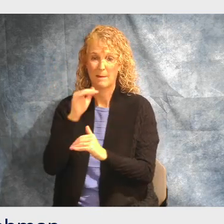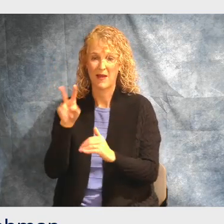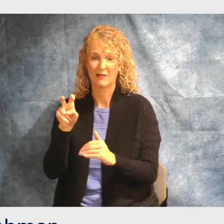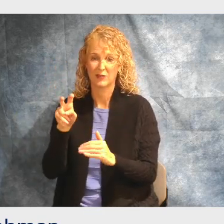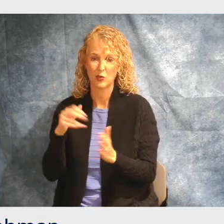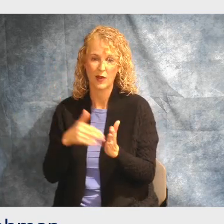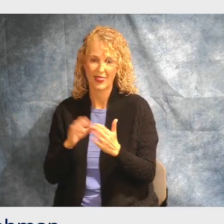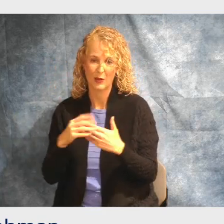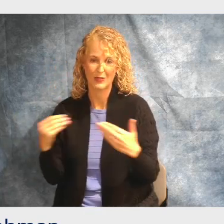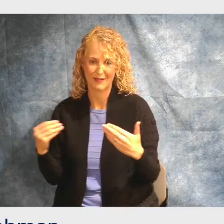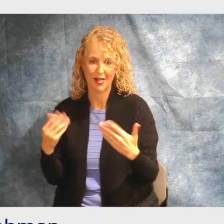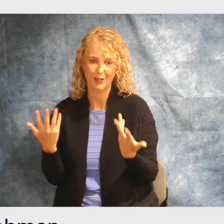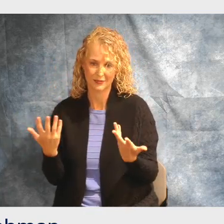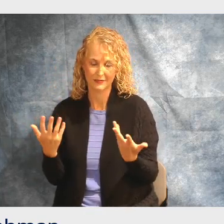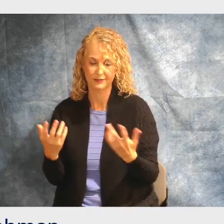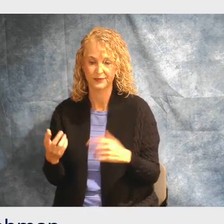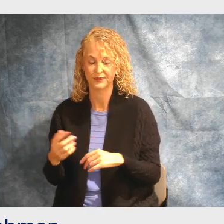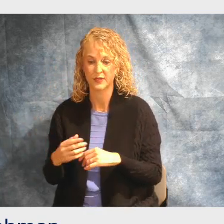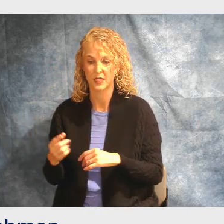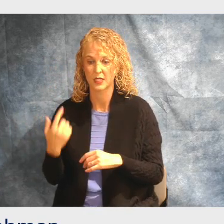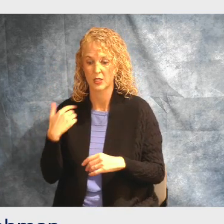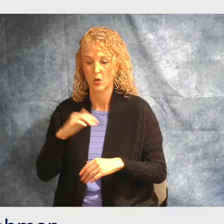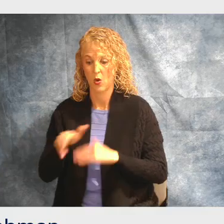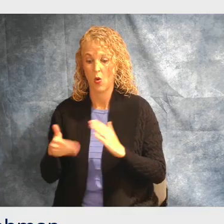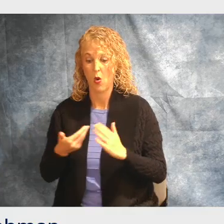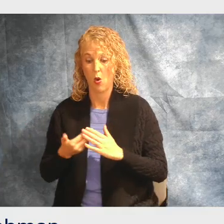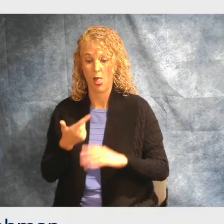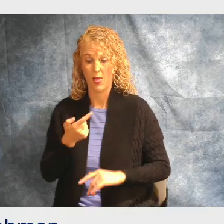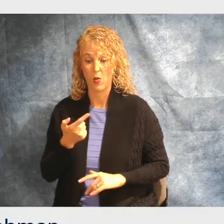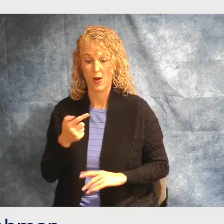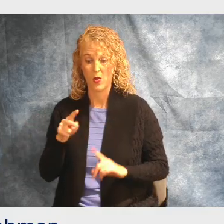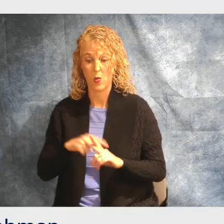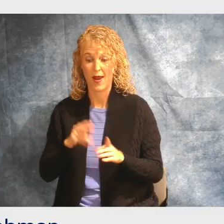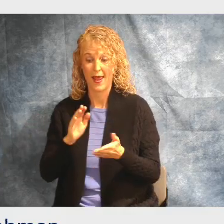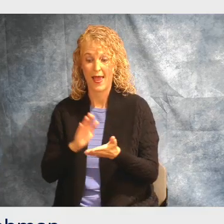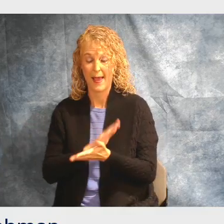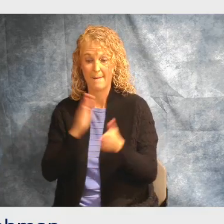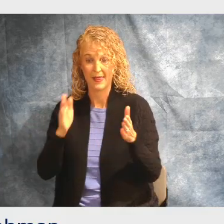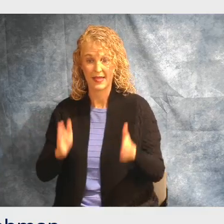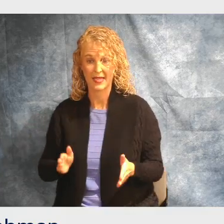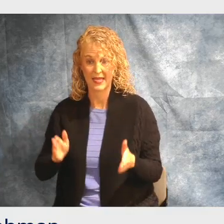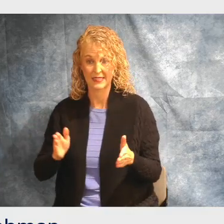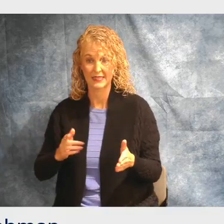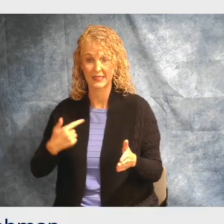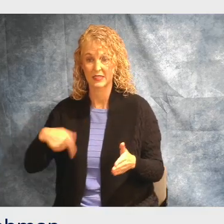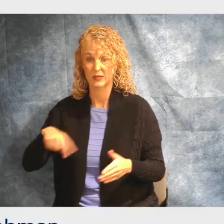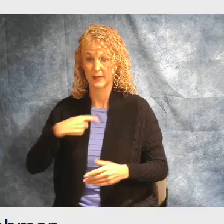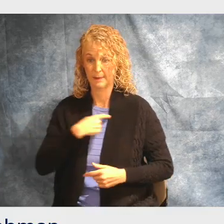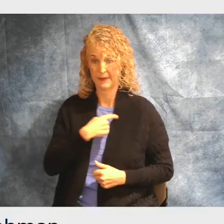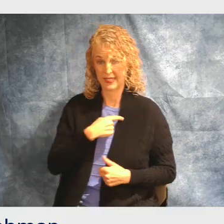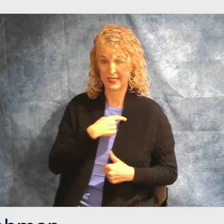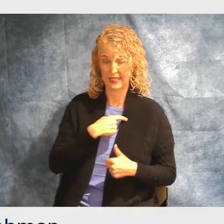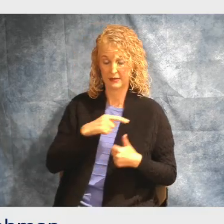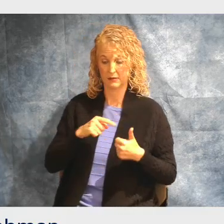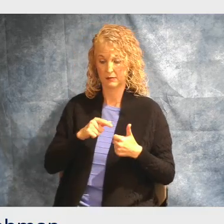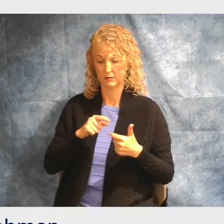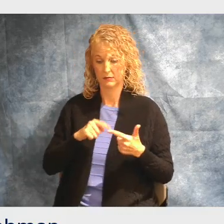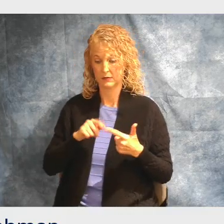The applicants were reviewed by myself, Kelly Adamson, our senior economic development officer,